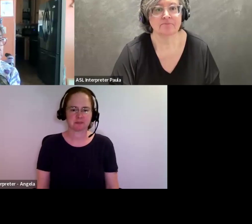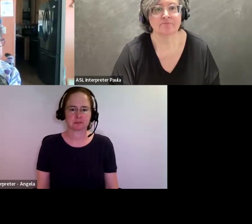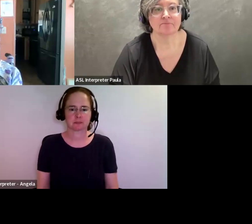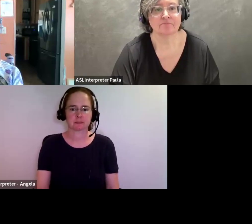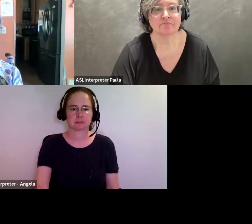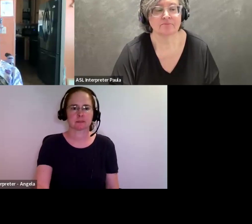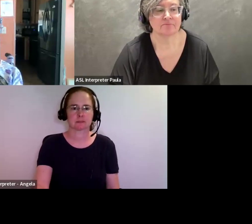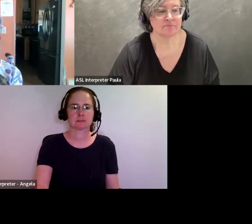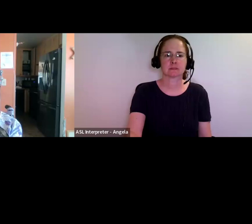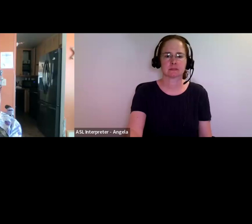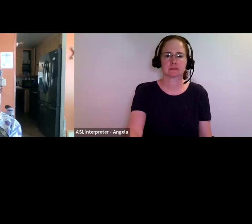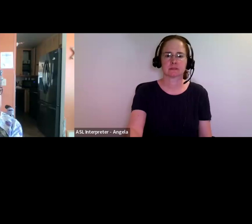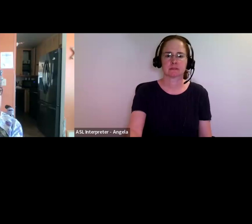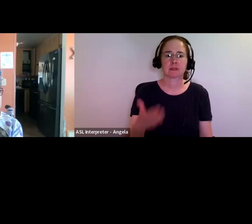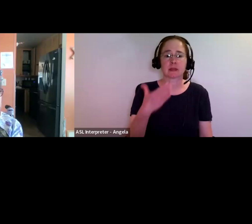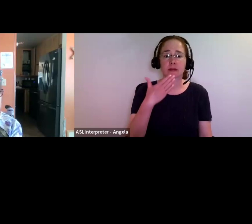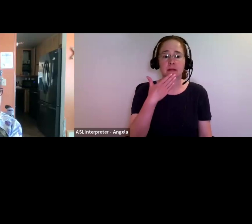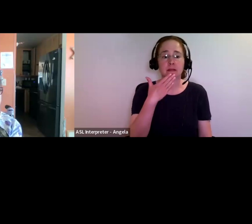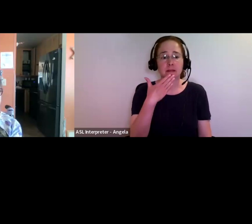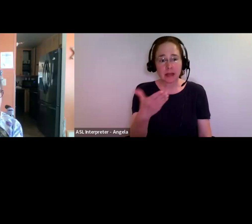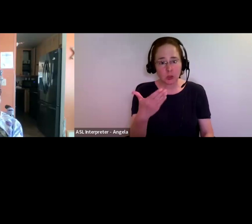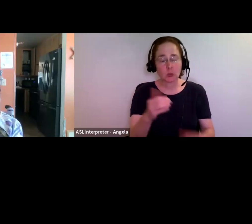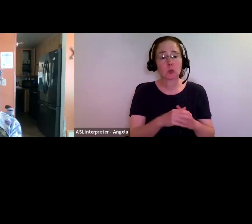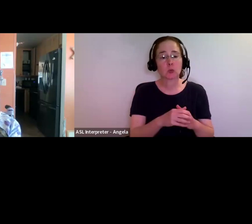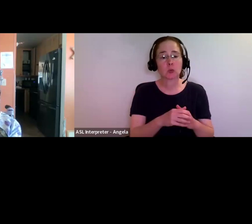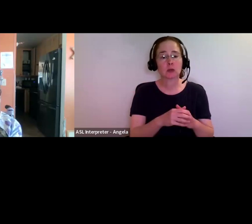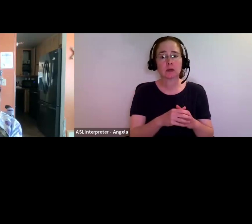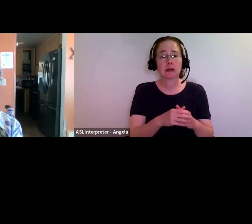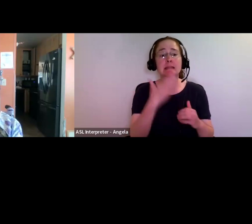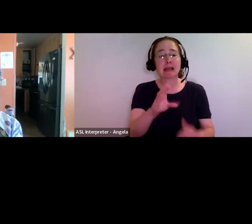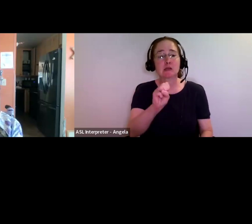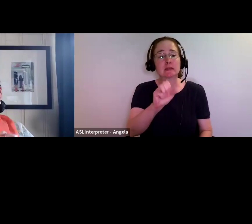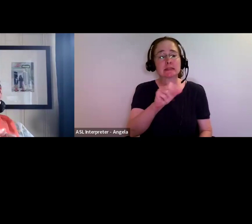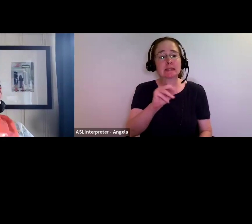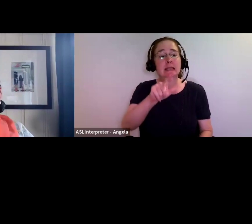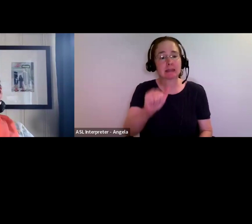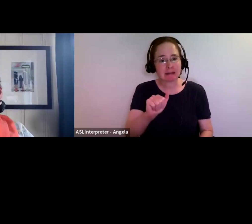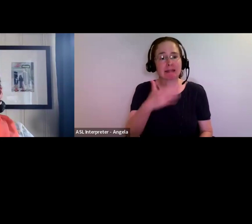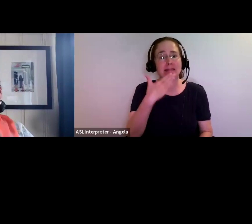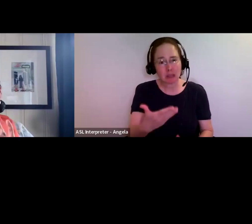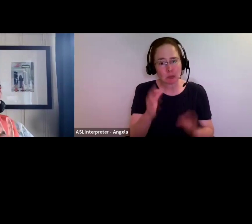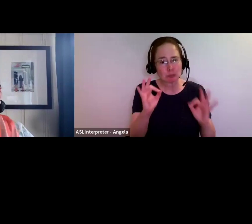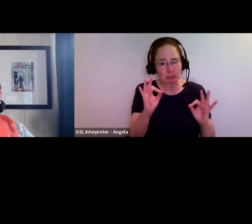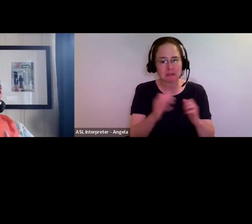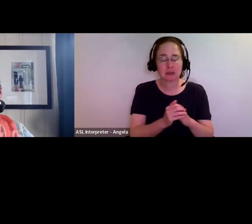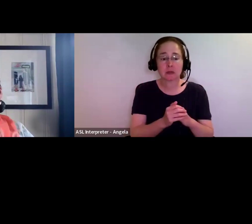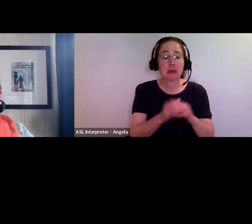Kate Brady: Thank you, Lola, and you're welcome to leave your I'm sorry, Santa, thank you, Santa. You're welcome to leave your